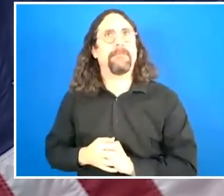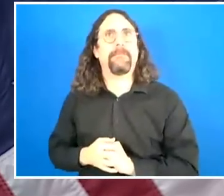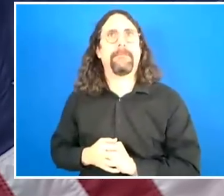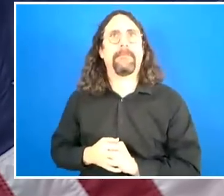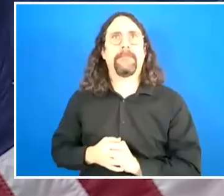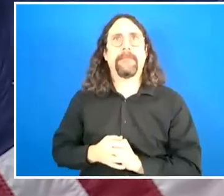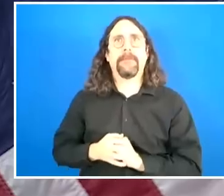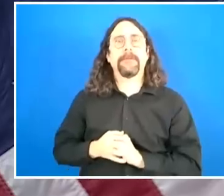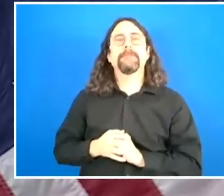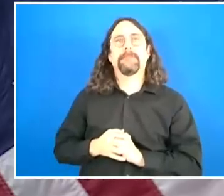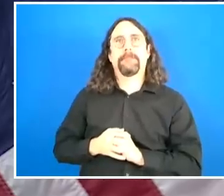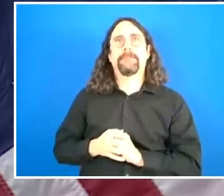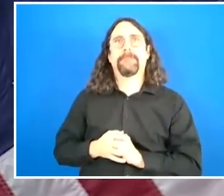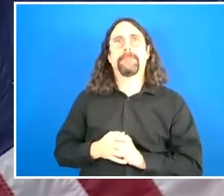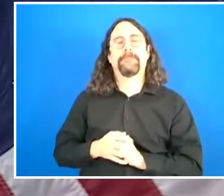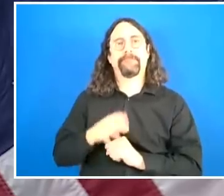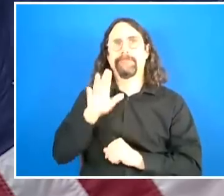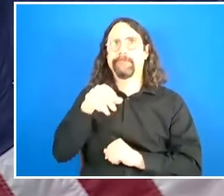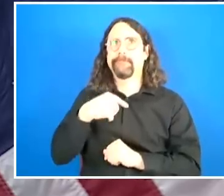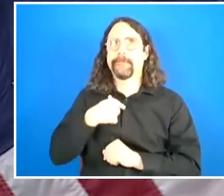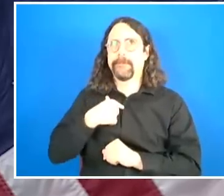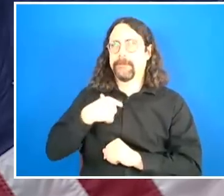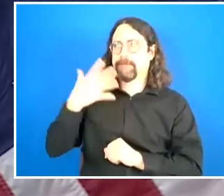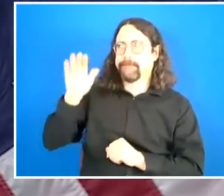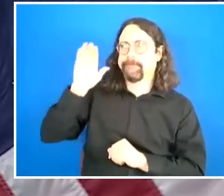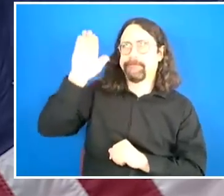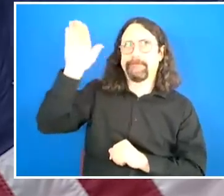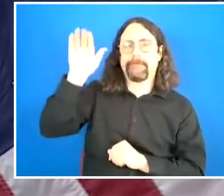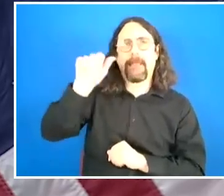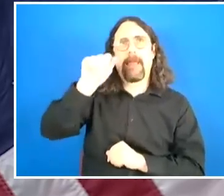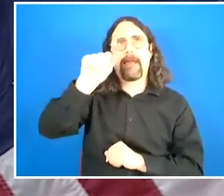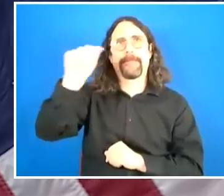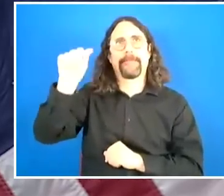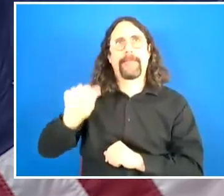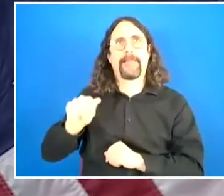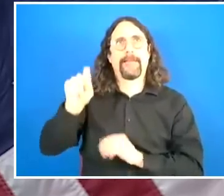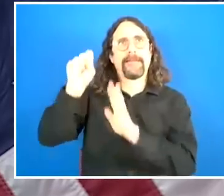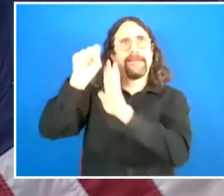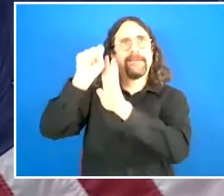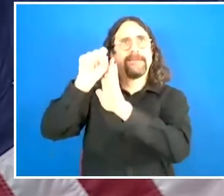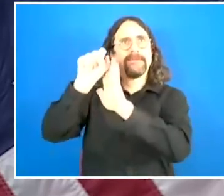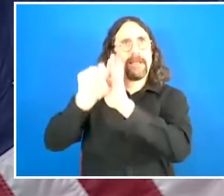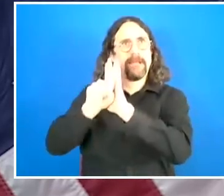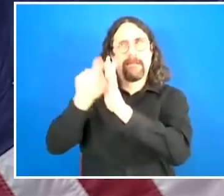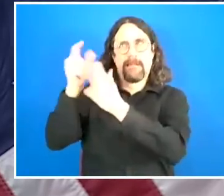RENT STRIKE IS NOT THE ANSWER, BUT RIELEF FOR RENTERS IS THE